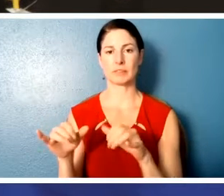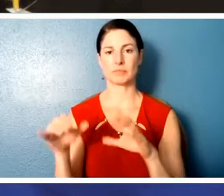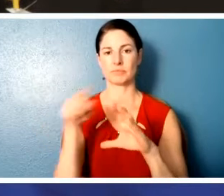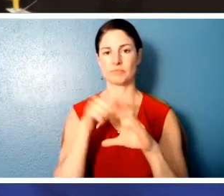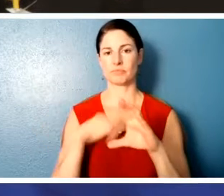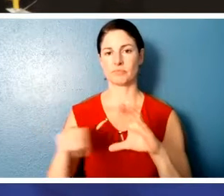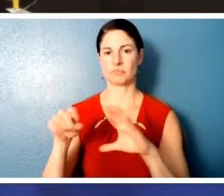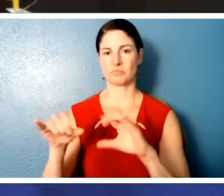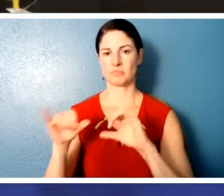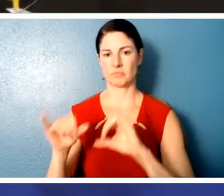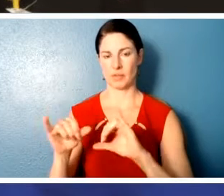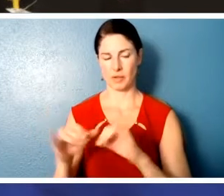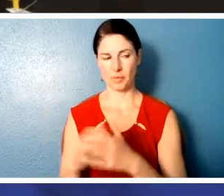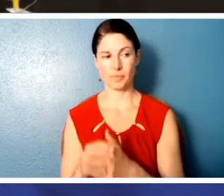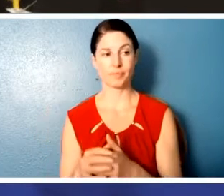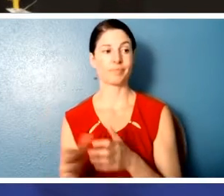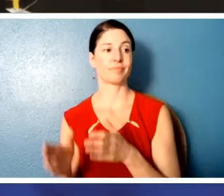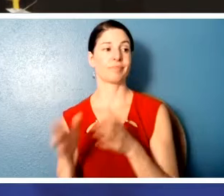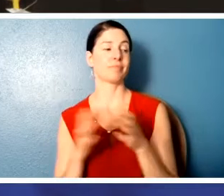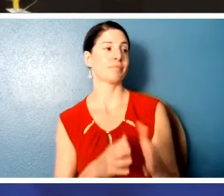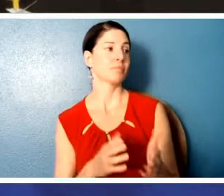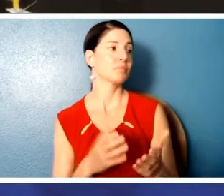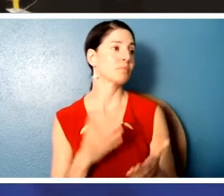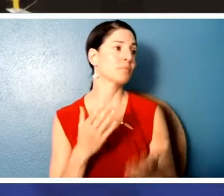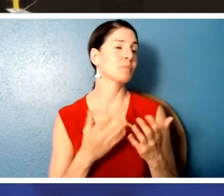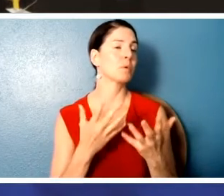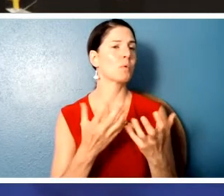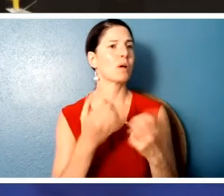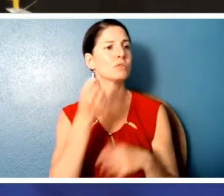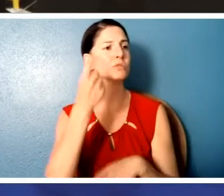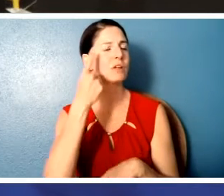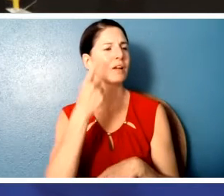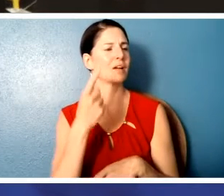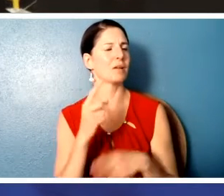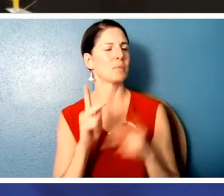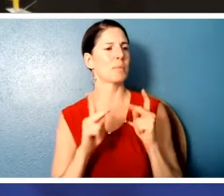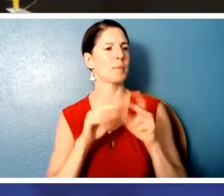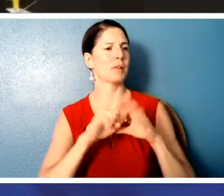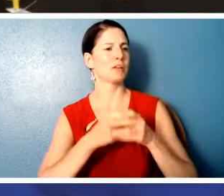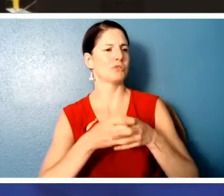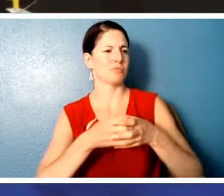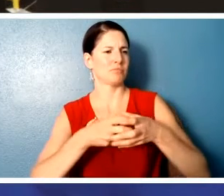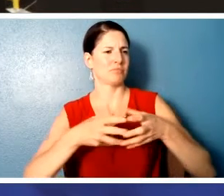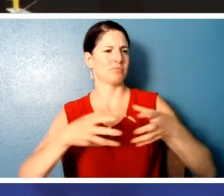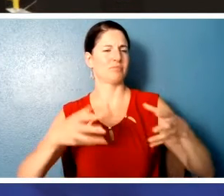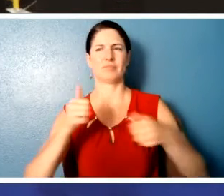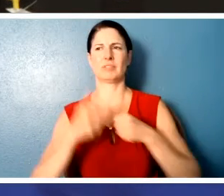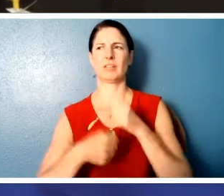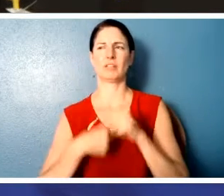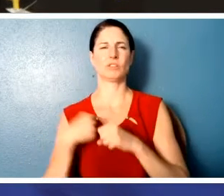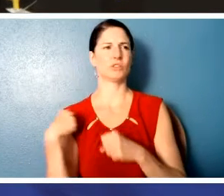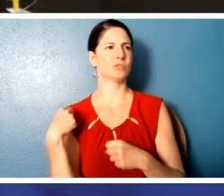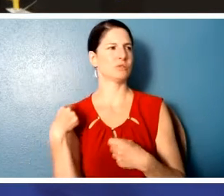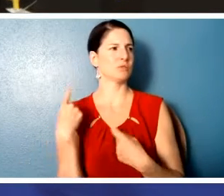SacGov: to understanding what has contributed to population growth over the course of the last 10 years and and that's the need to perhaps adjust.